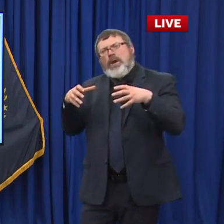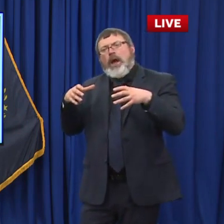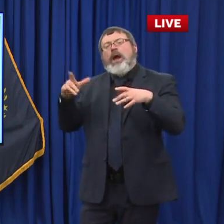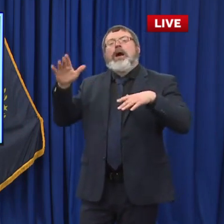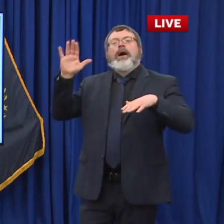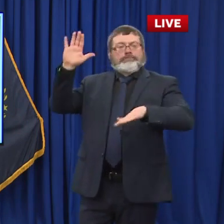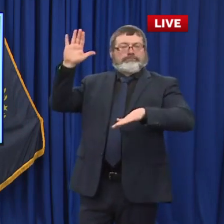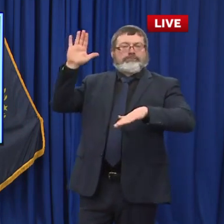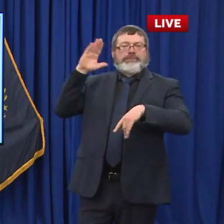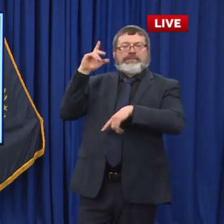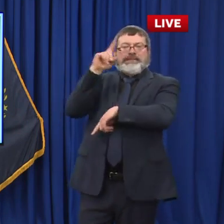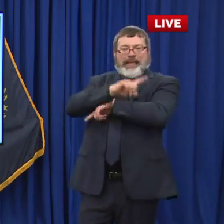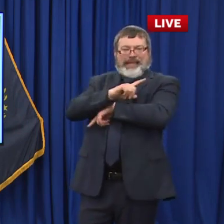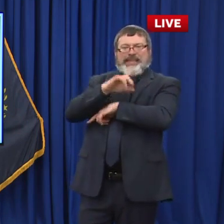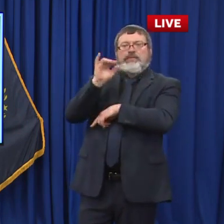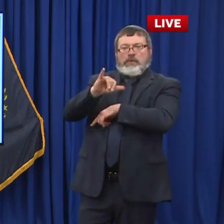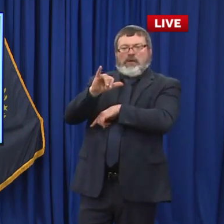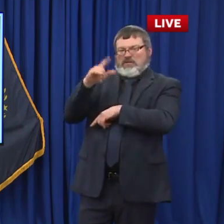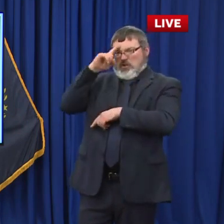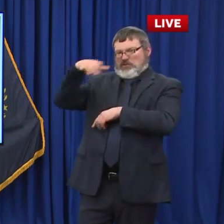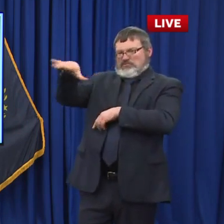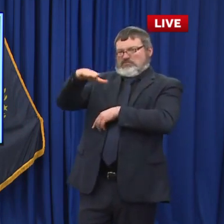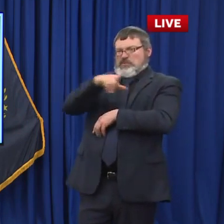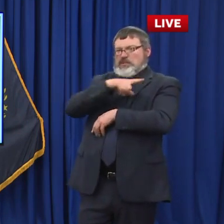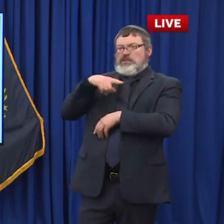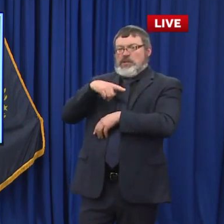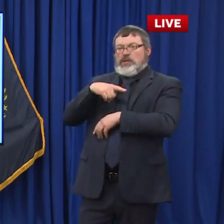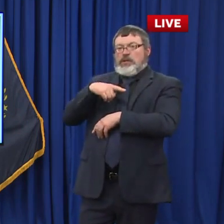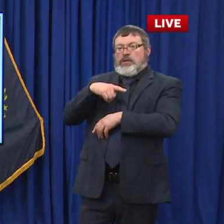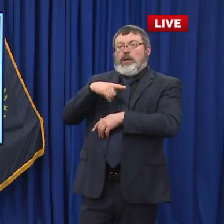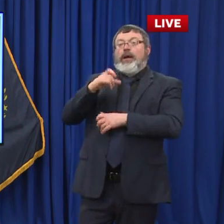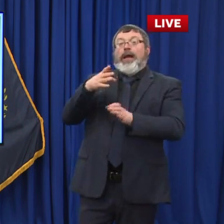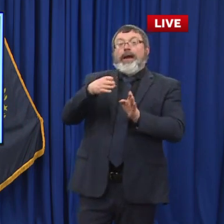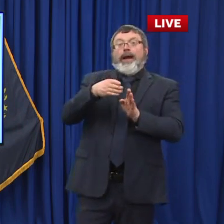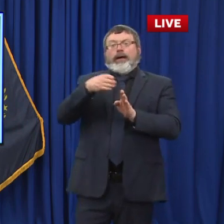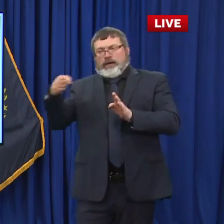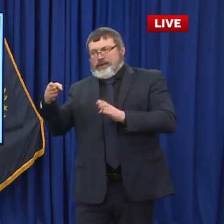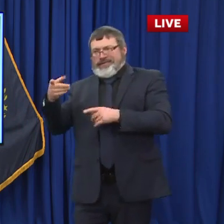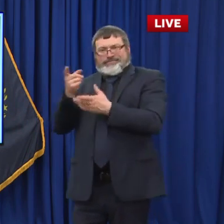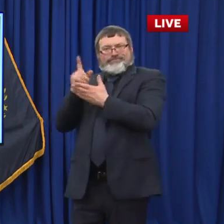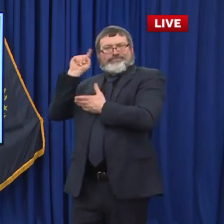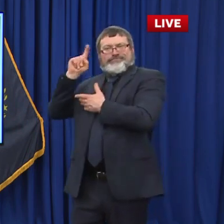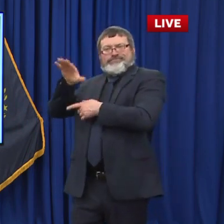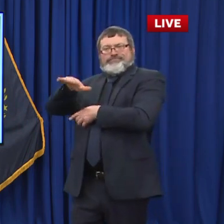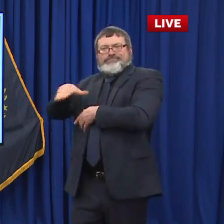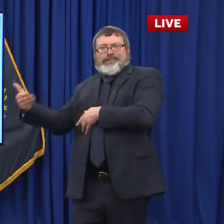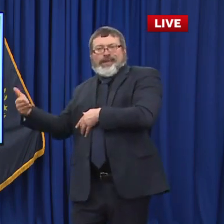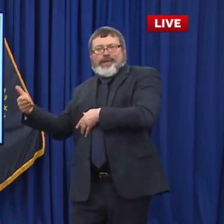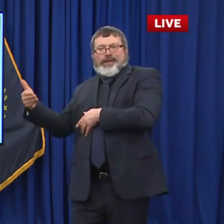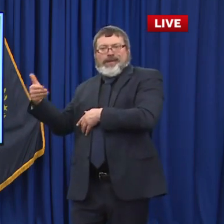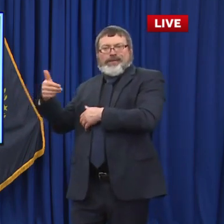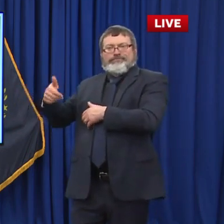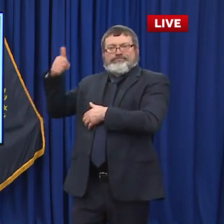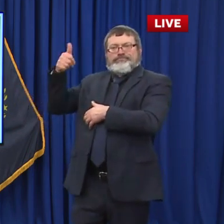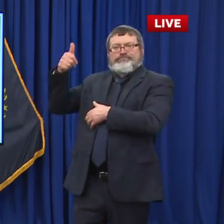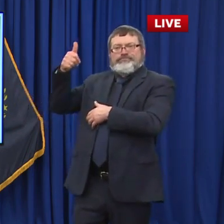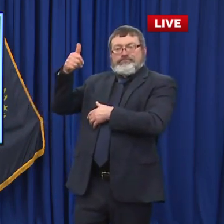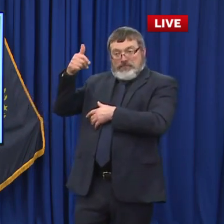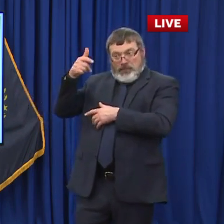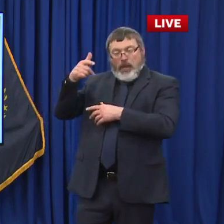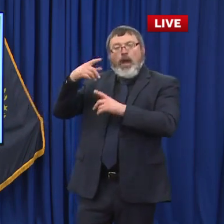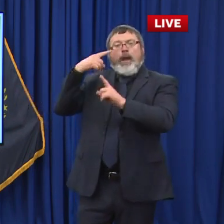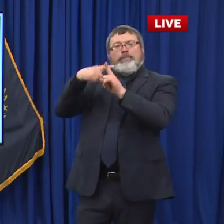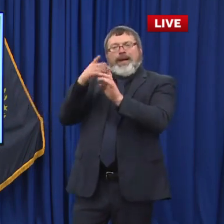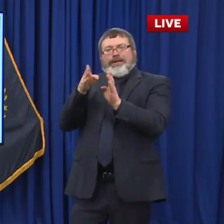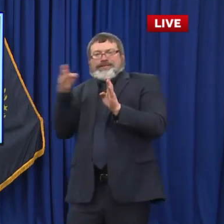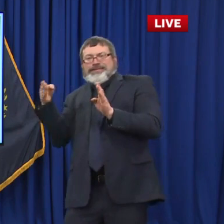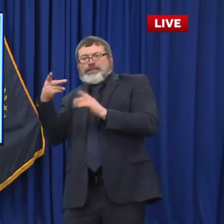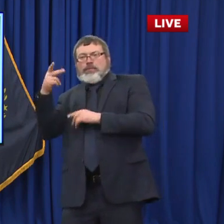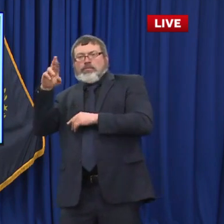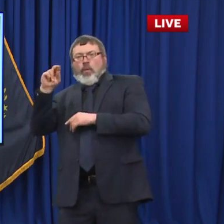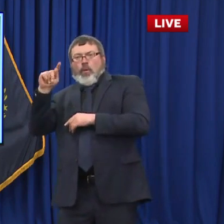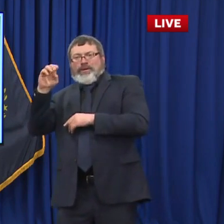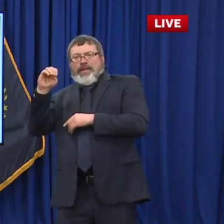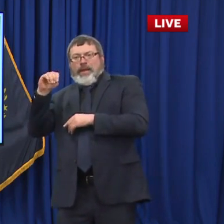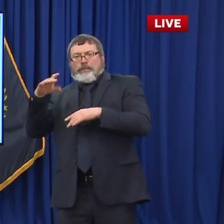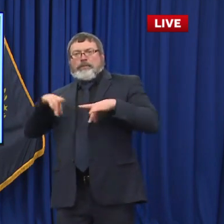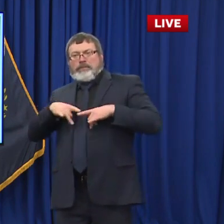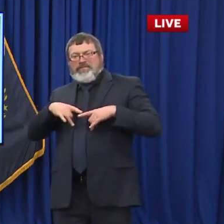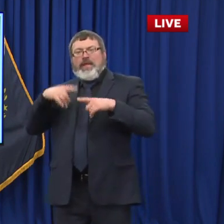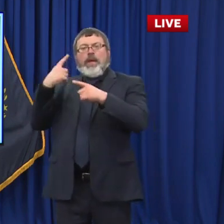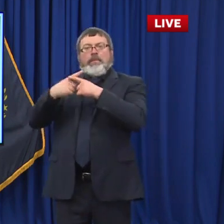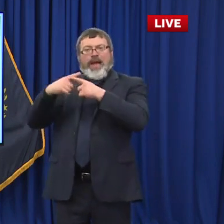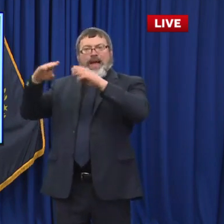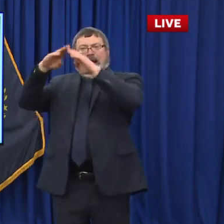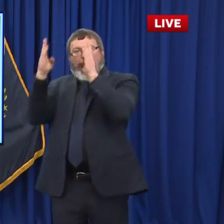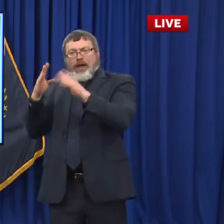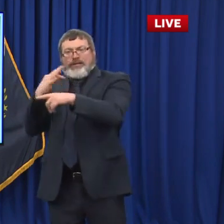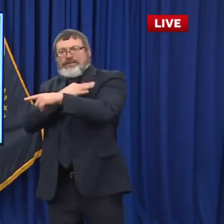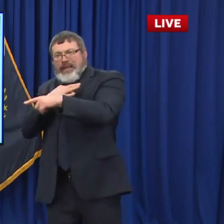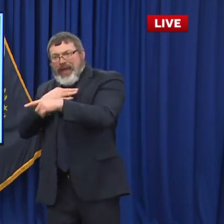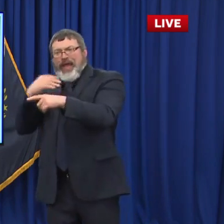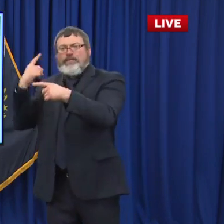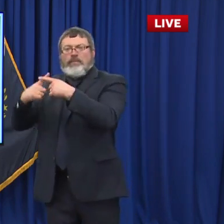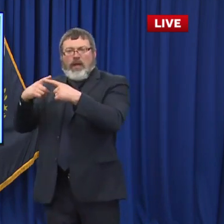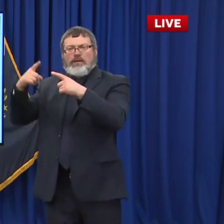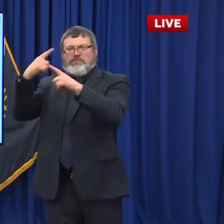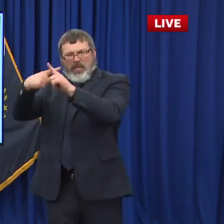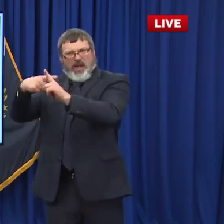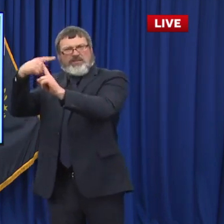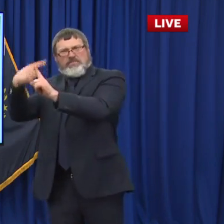THEY JUST OVER SECOND AND OF COURSE THE TRAGIC DEATH OF HOUSE SPEAKER, THEY CAN’T AND THE INFECTION OF SPEAKER PRO TEM AND SOME HOUSE STAFFERS AND STATE HOUSE STAFFER AND I GUESS MY